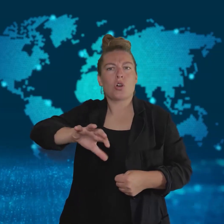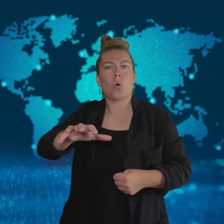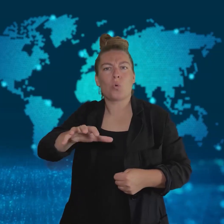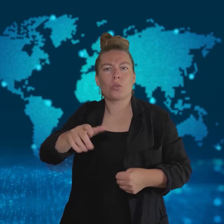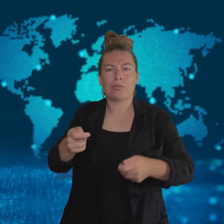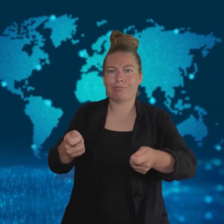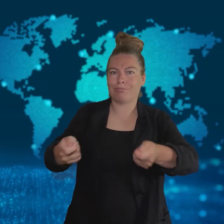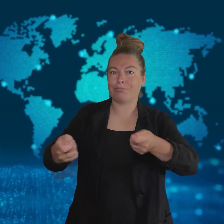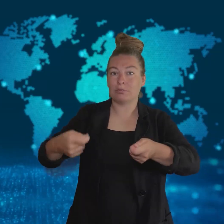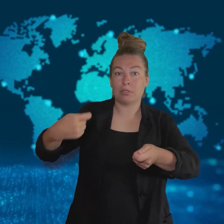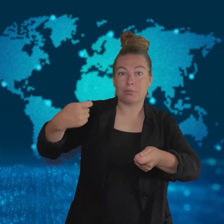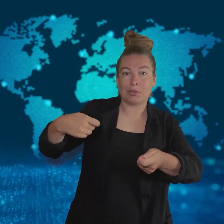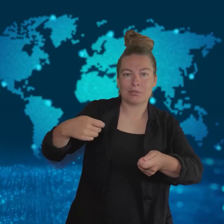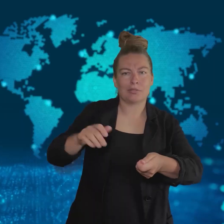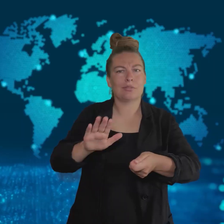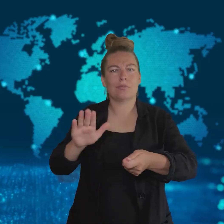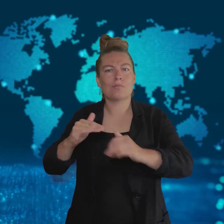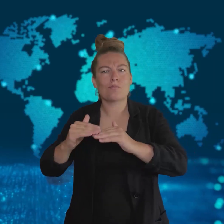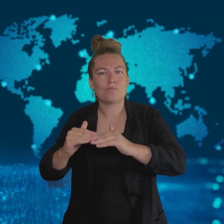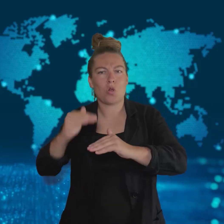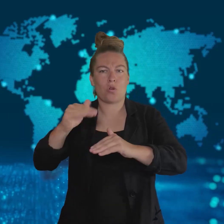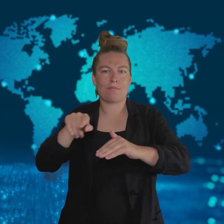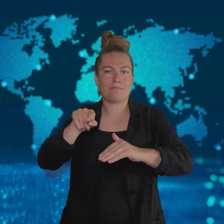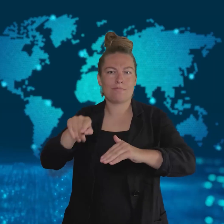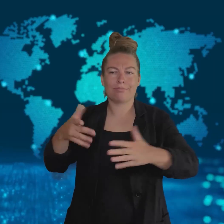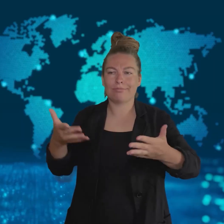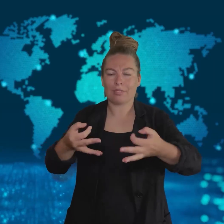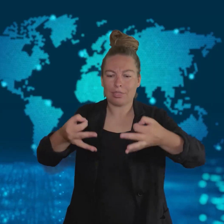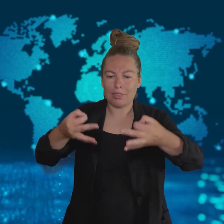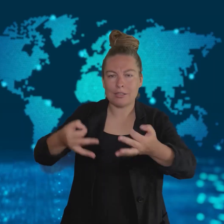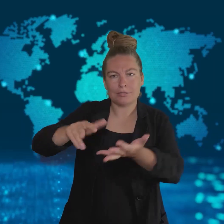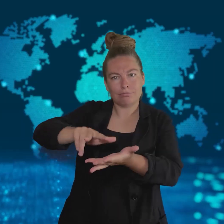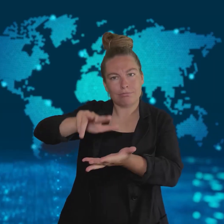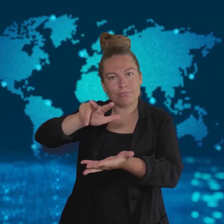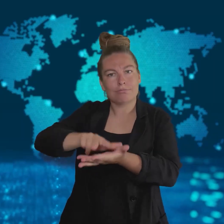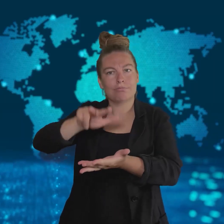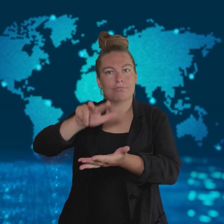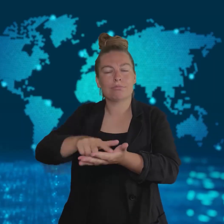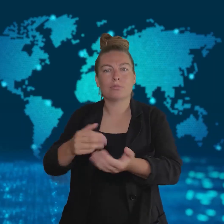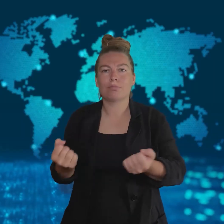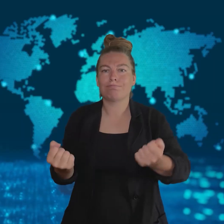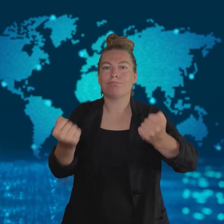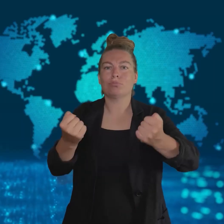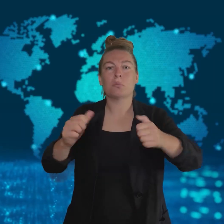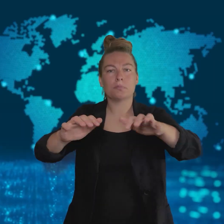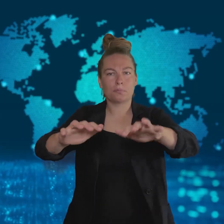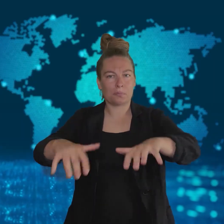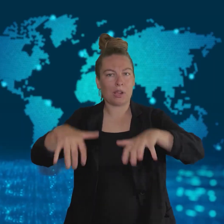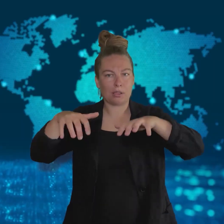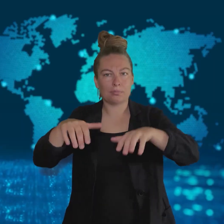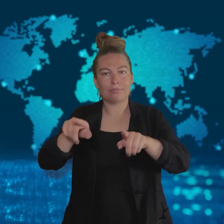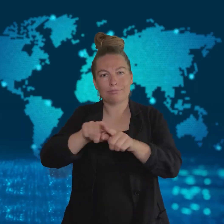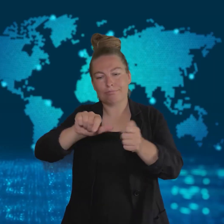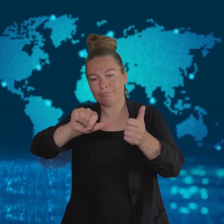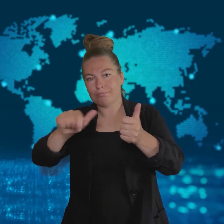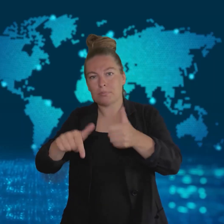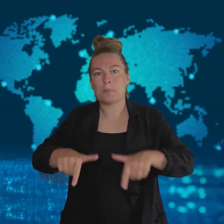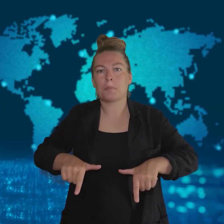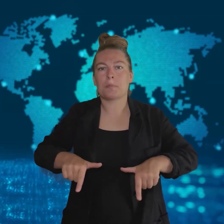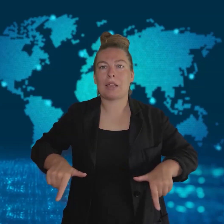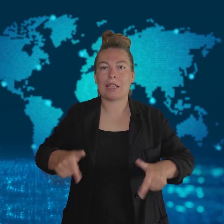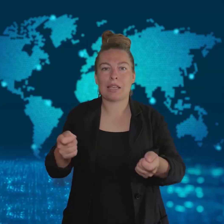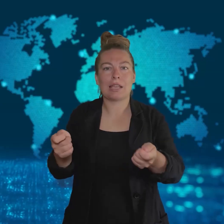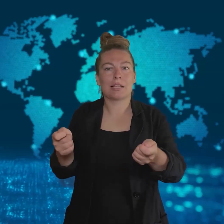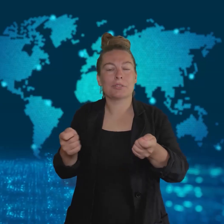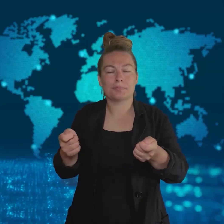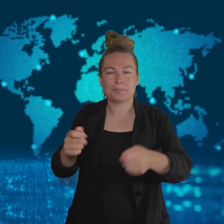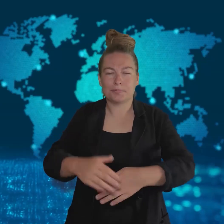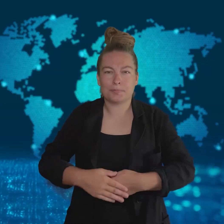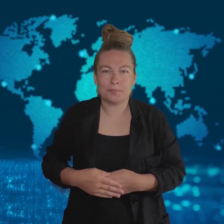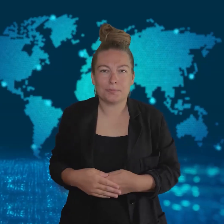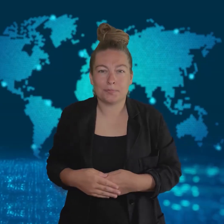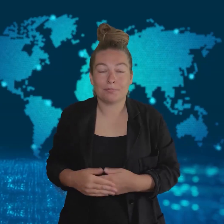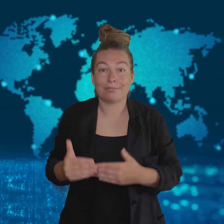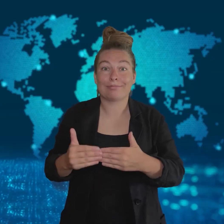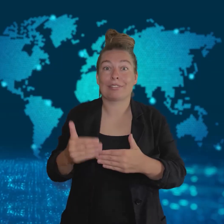Power in the country is dominated by parliament and the prime minister.